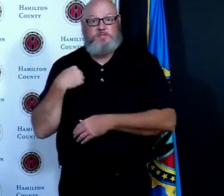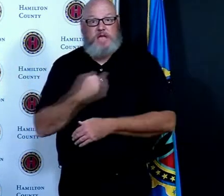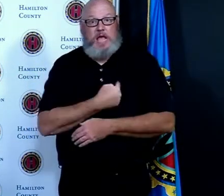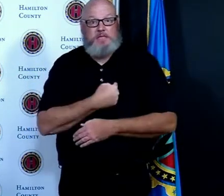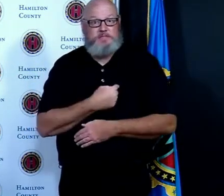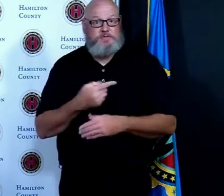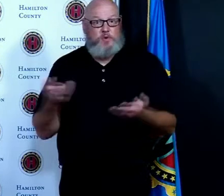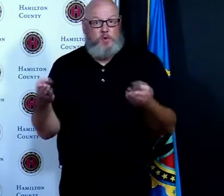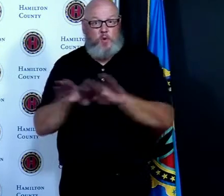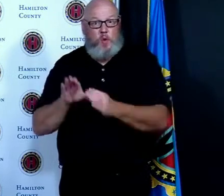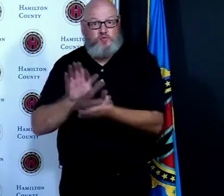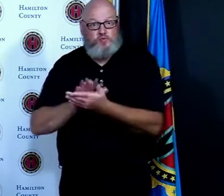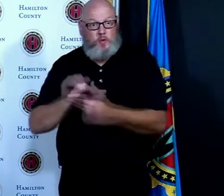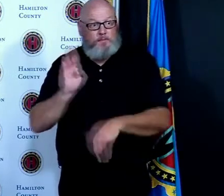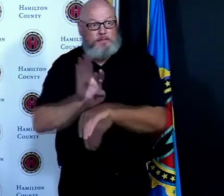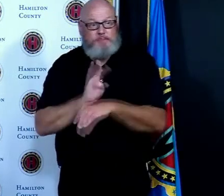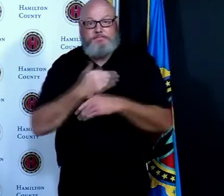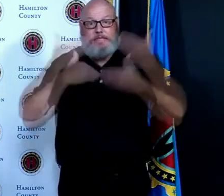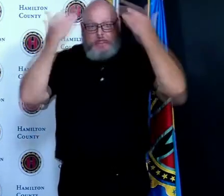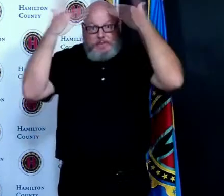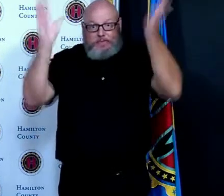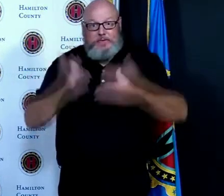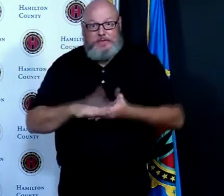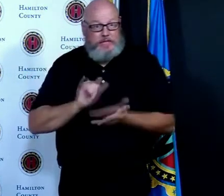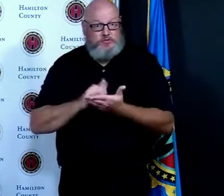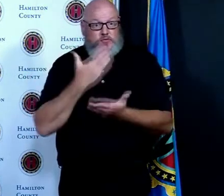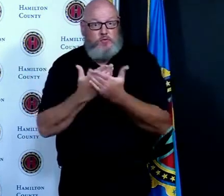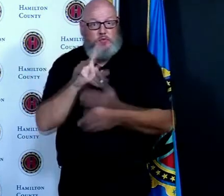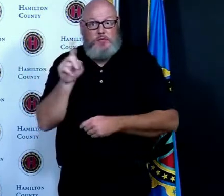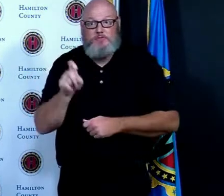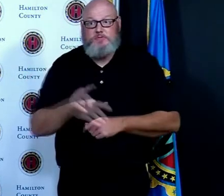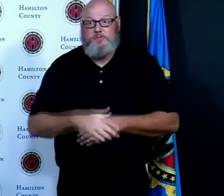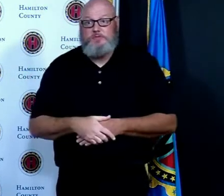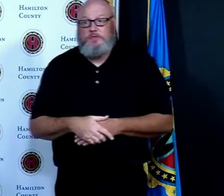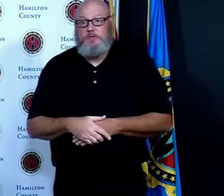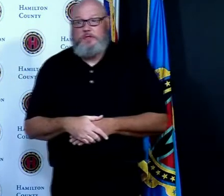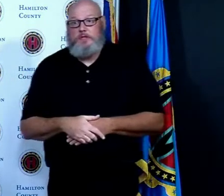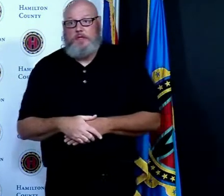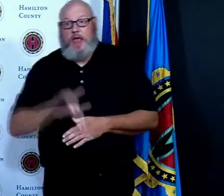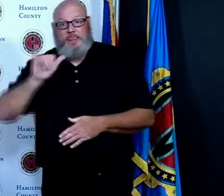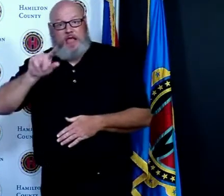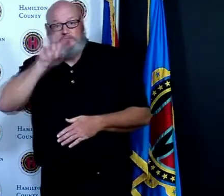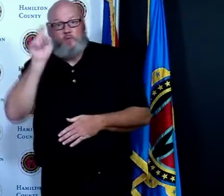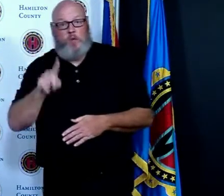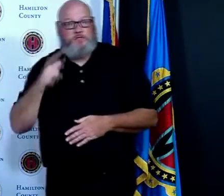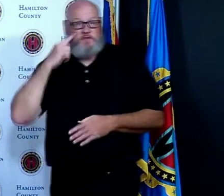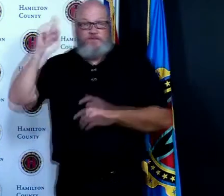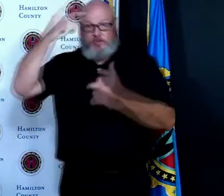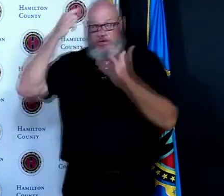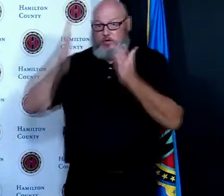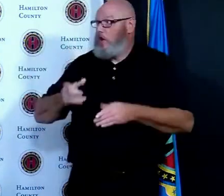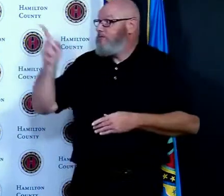not the Governor of Ohio but I do worry about it because purple doesn't mean anything until it does